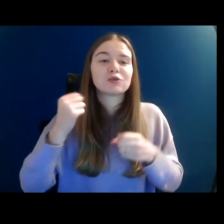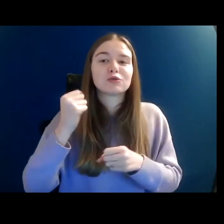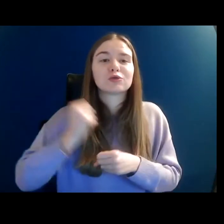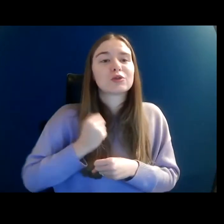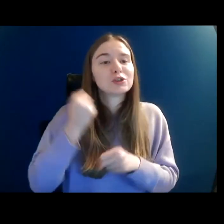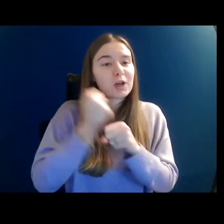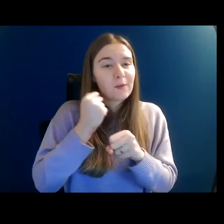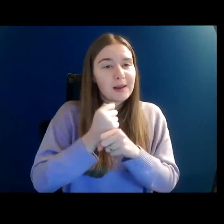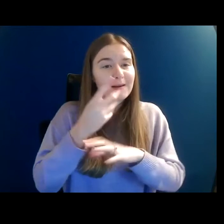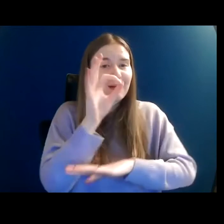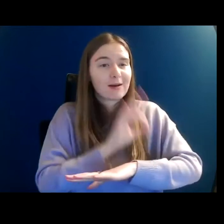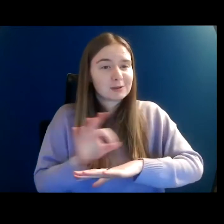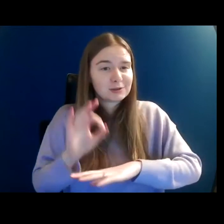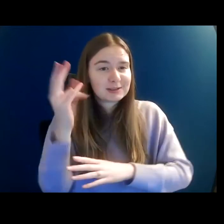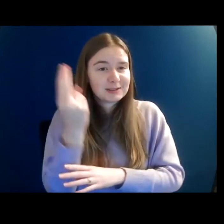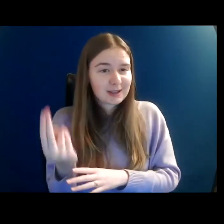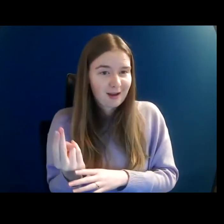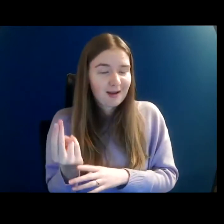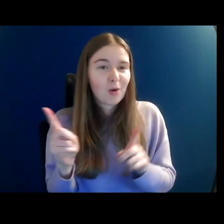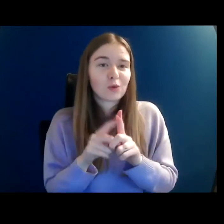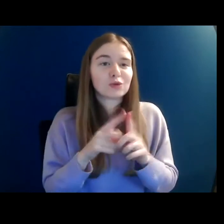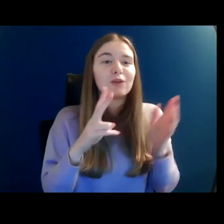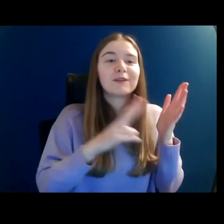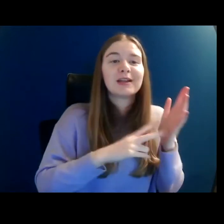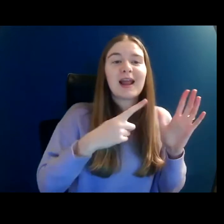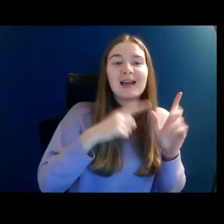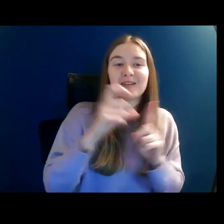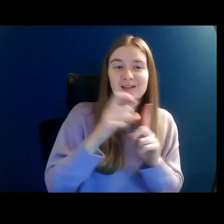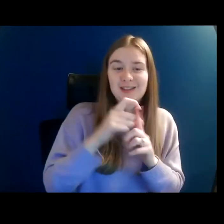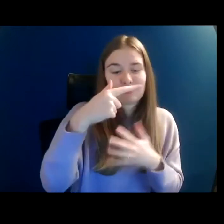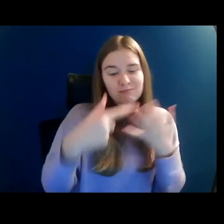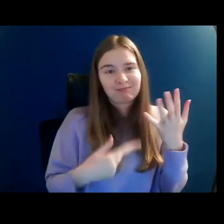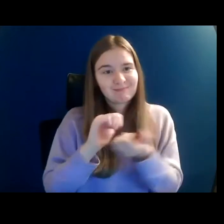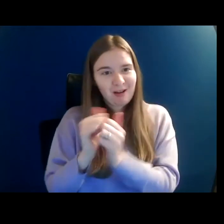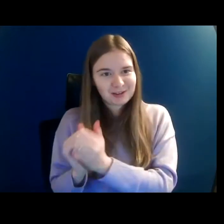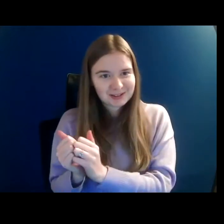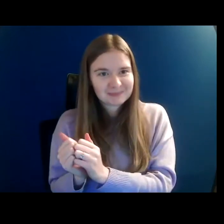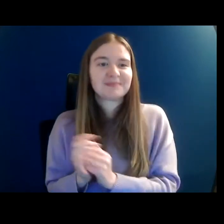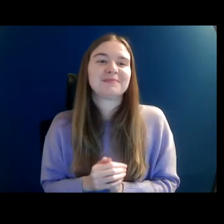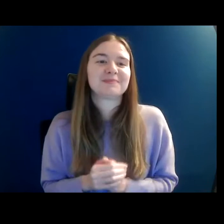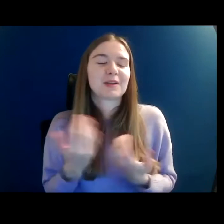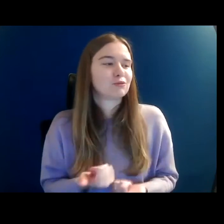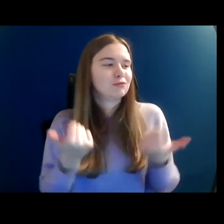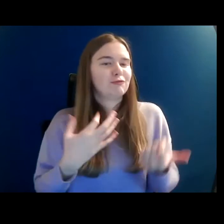and as of now, the Victoria and Albert in Dundee, V&A Dundee, so it's great to have those represented tonight.